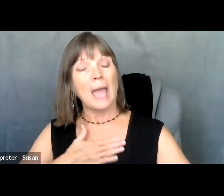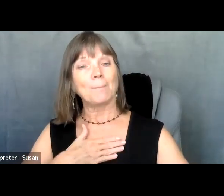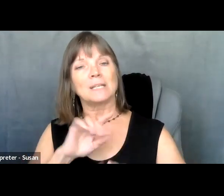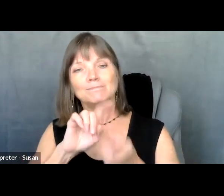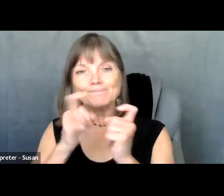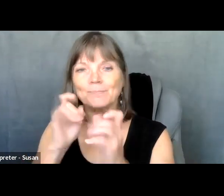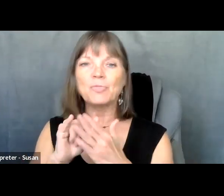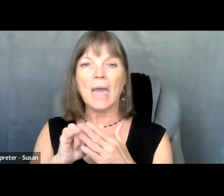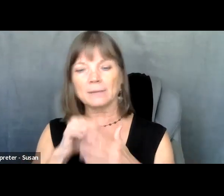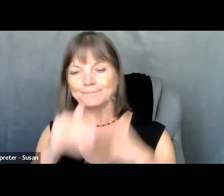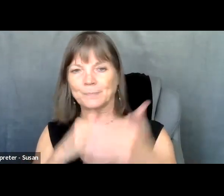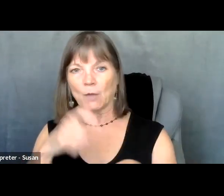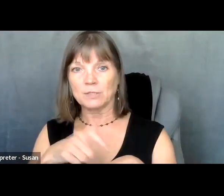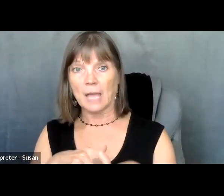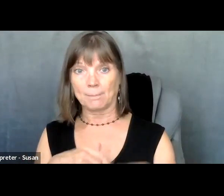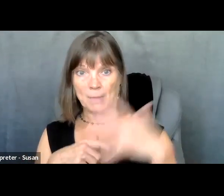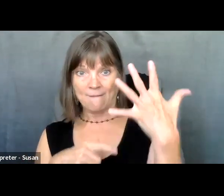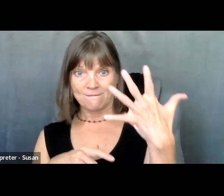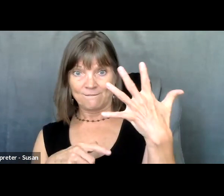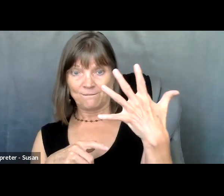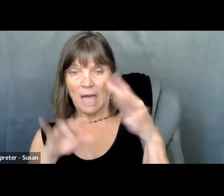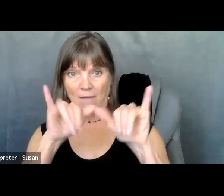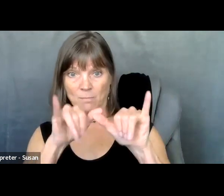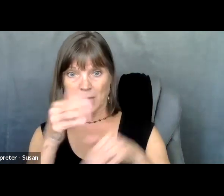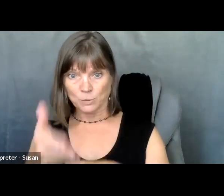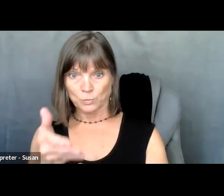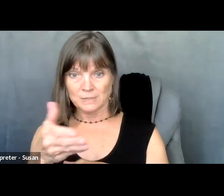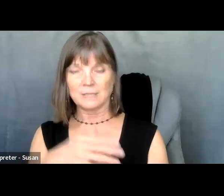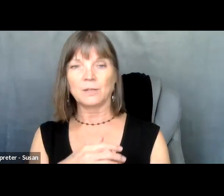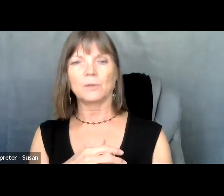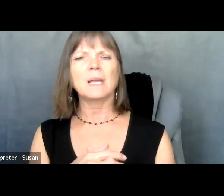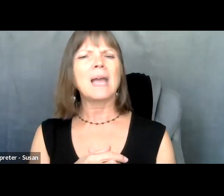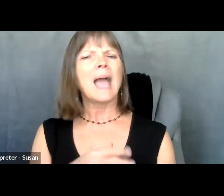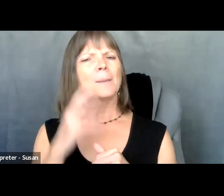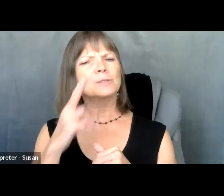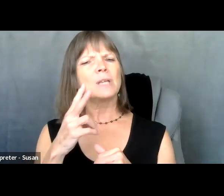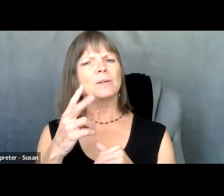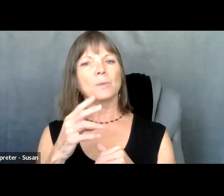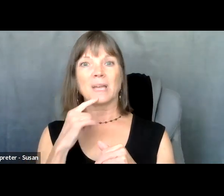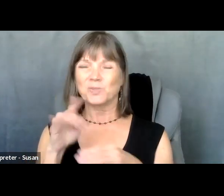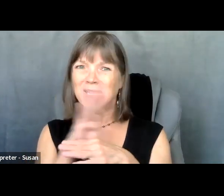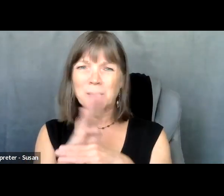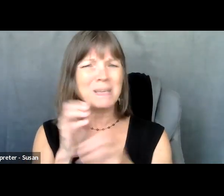Kelly Crosbie (she/her): So there's five measures, and i'm going to use the first measure to kind of Orient you to what the dashboard looks like. It's busy busy y'all.